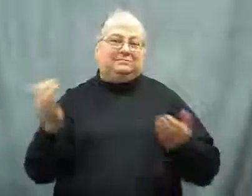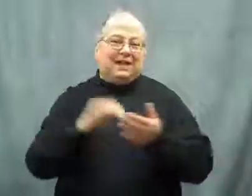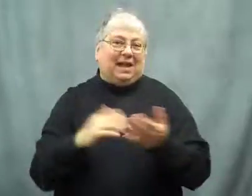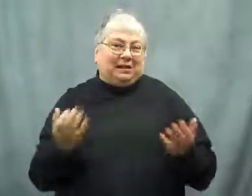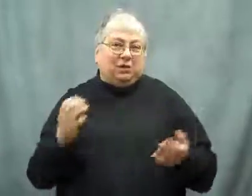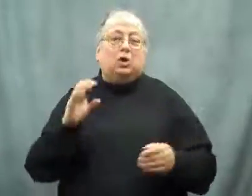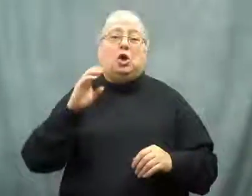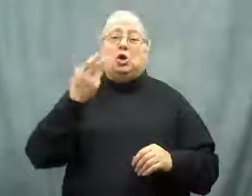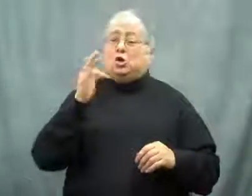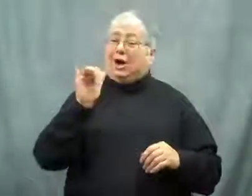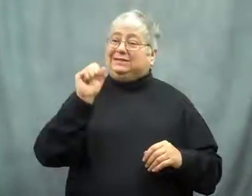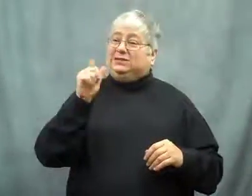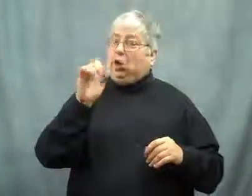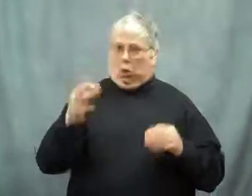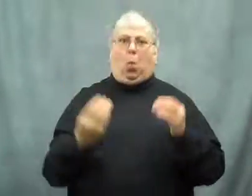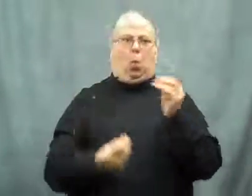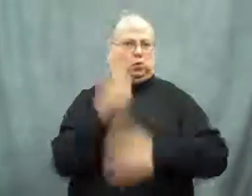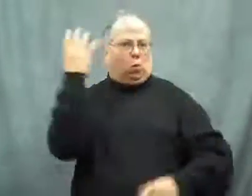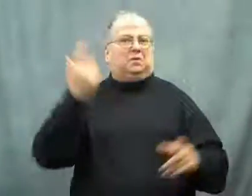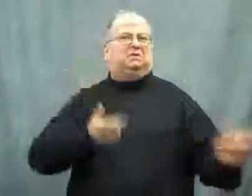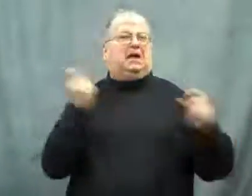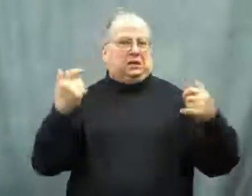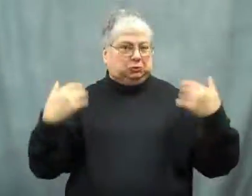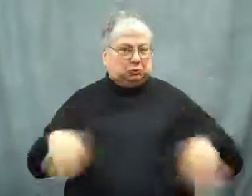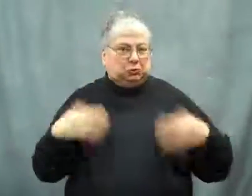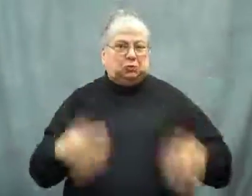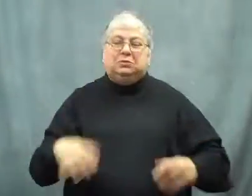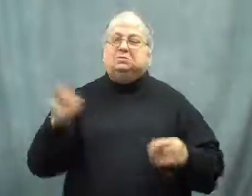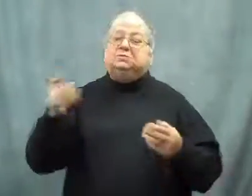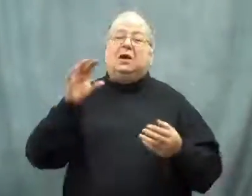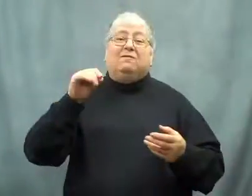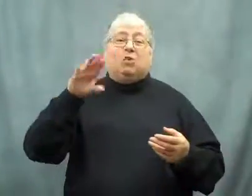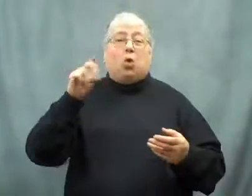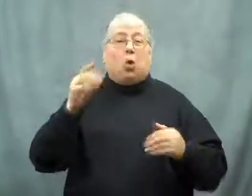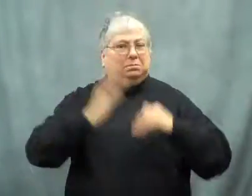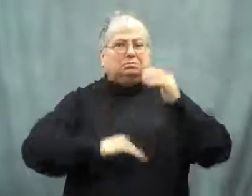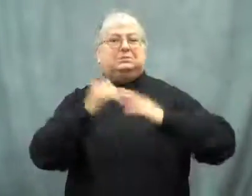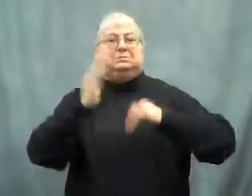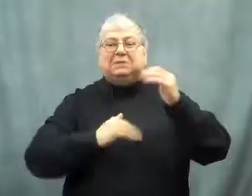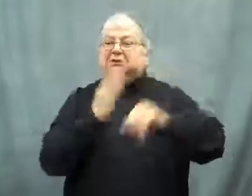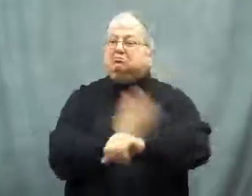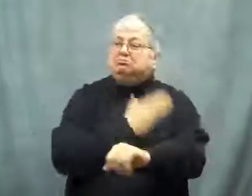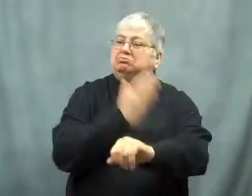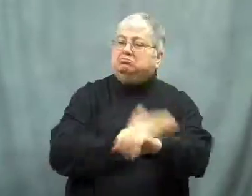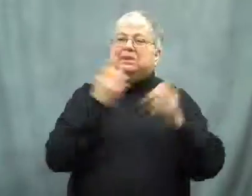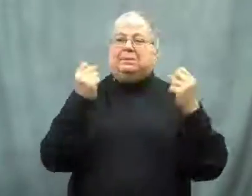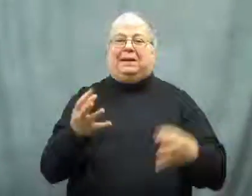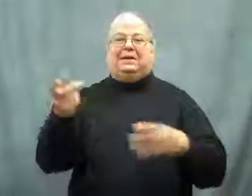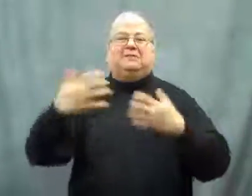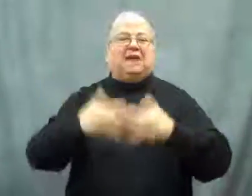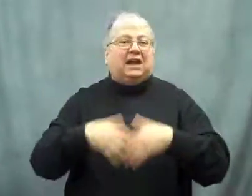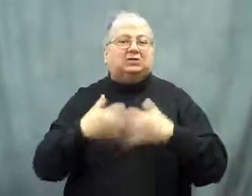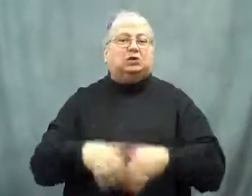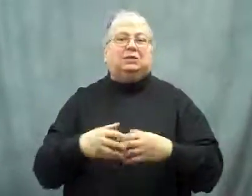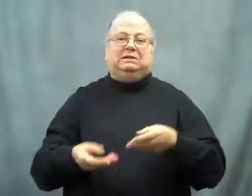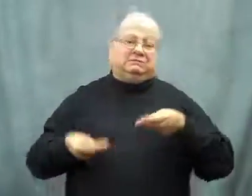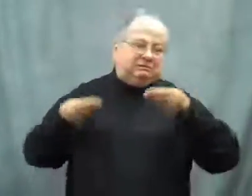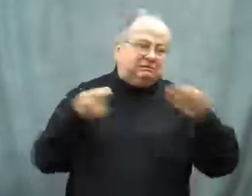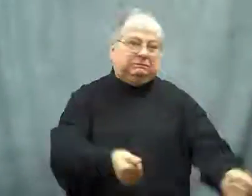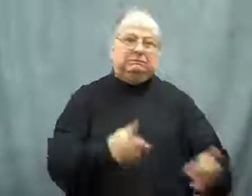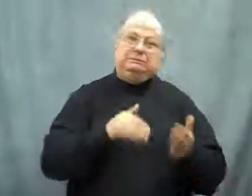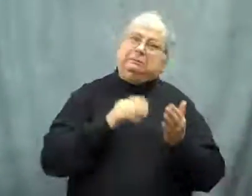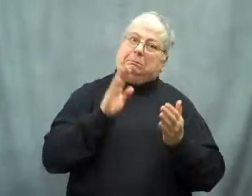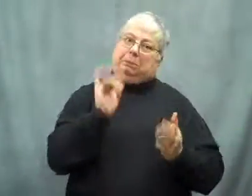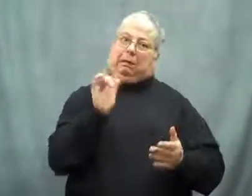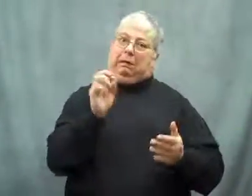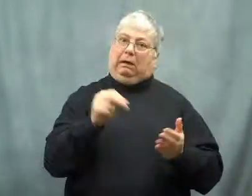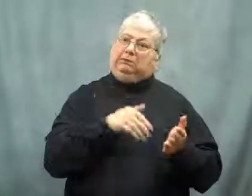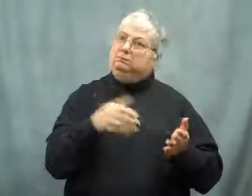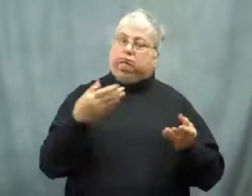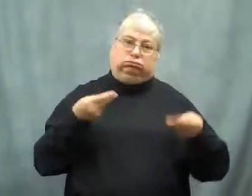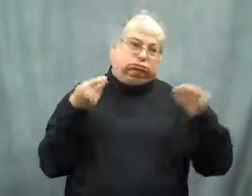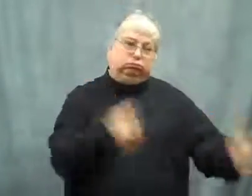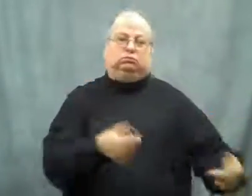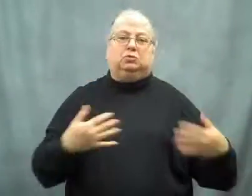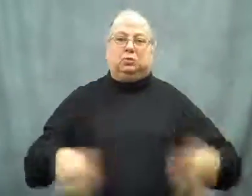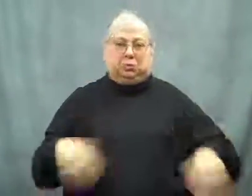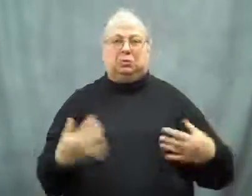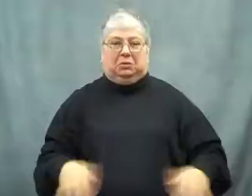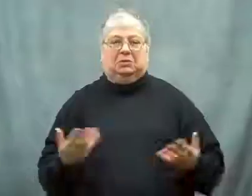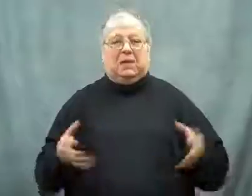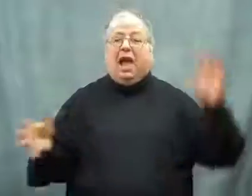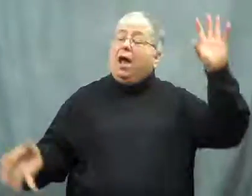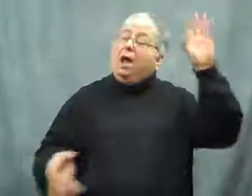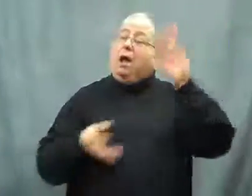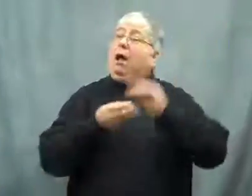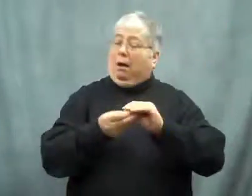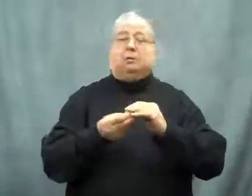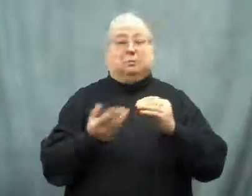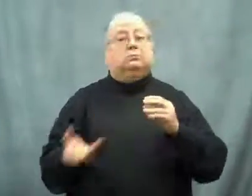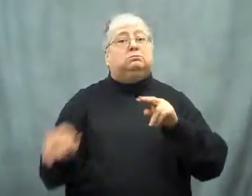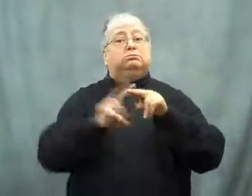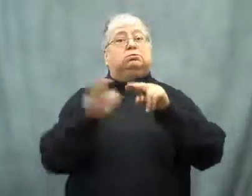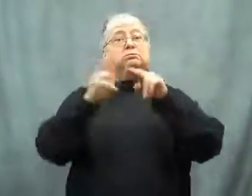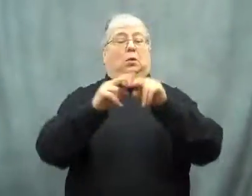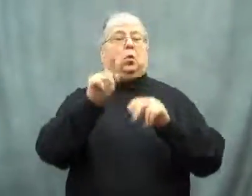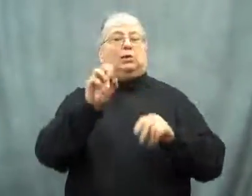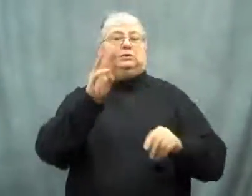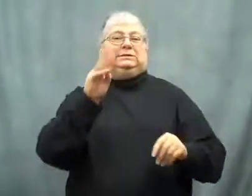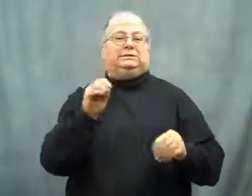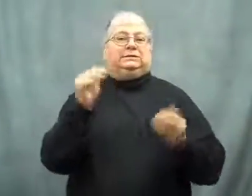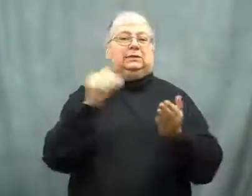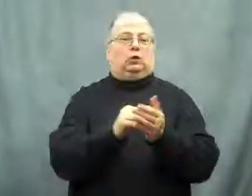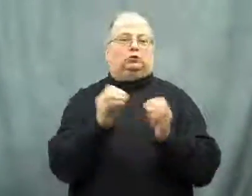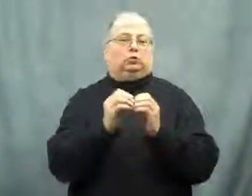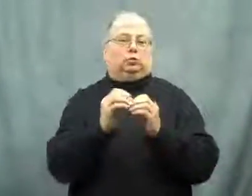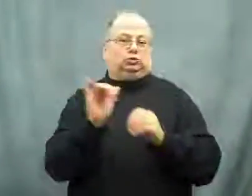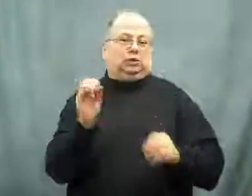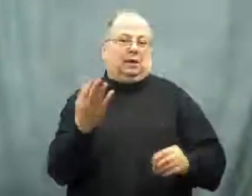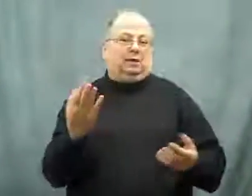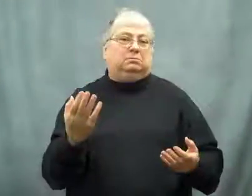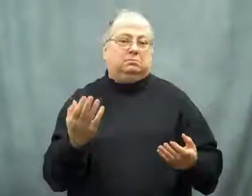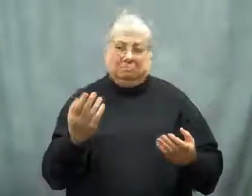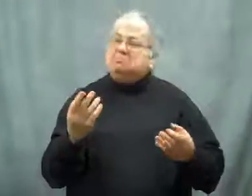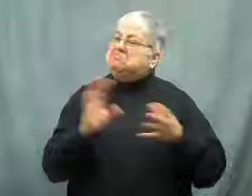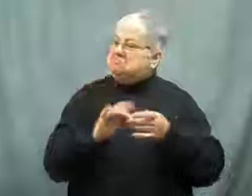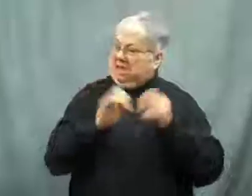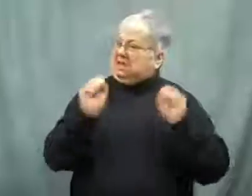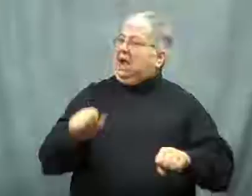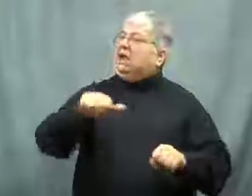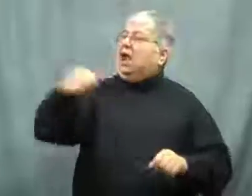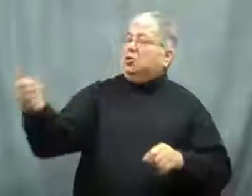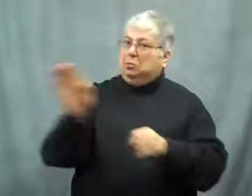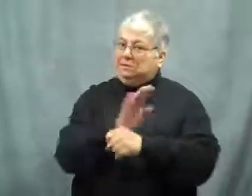Chrysler had rapid growth, and Ford put billions into upgrading factories.